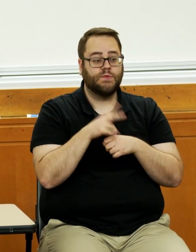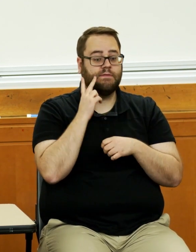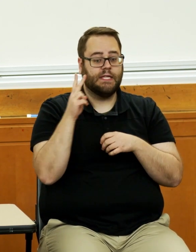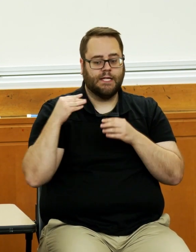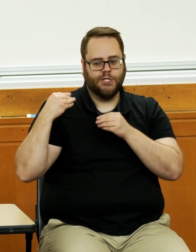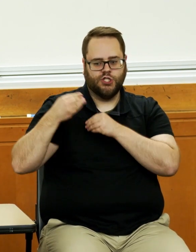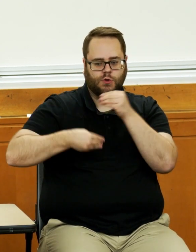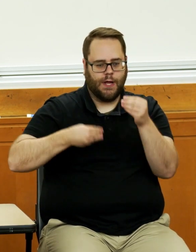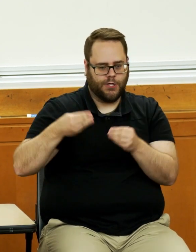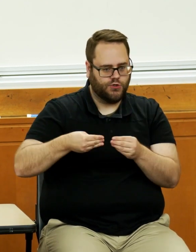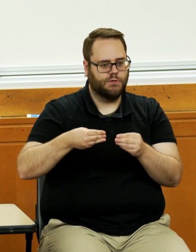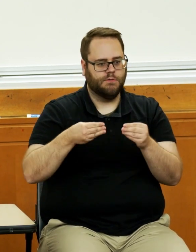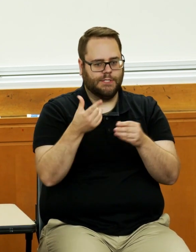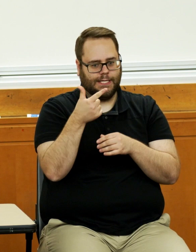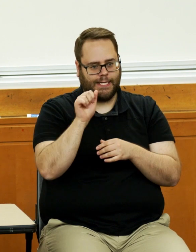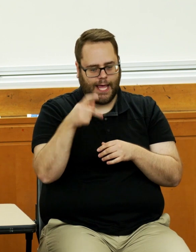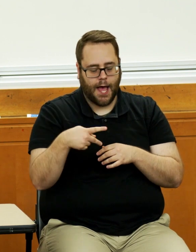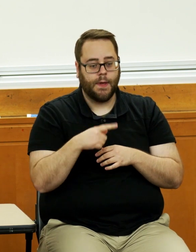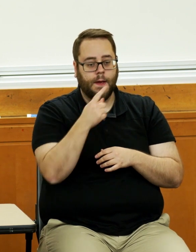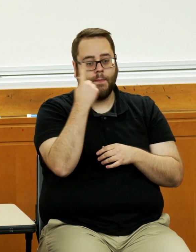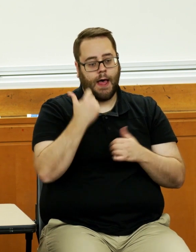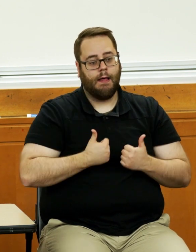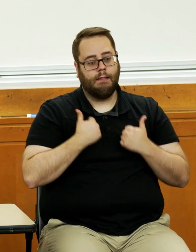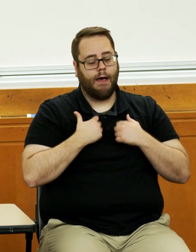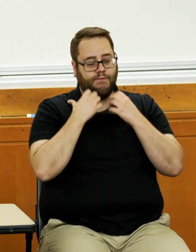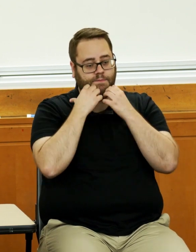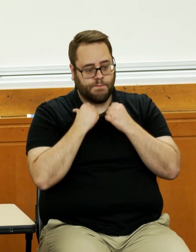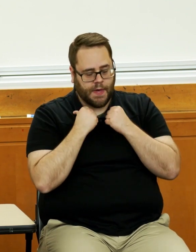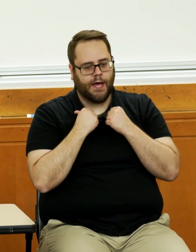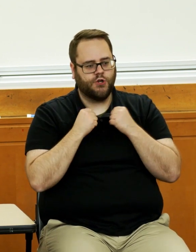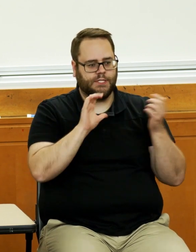as the Black Lives Matter movement is often compared to and pitted against the Civil Rights